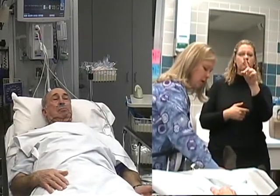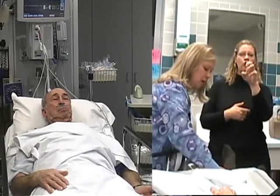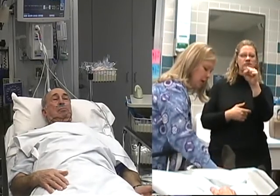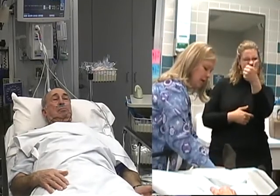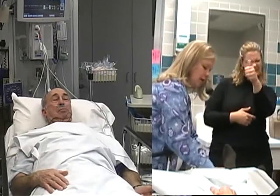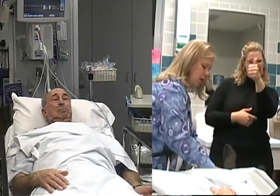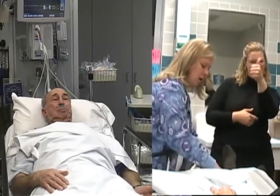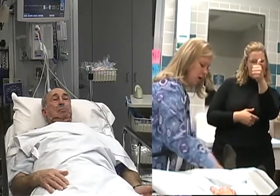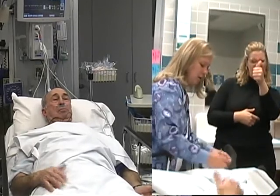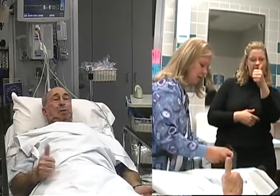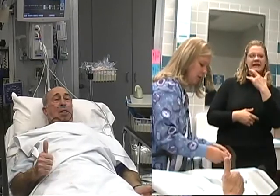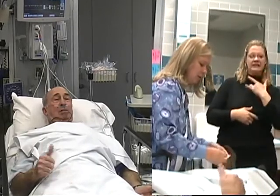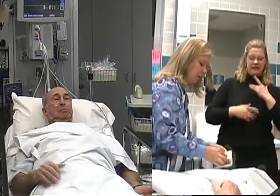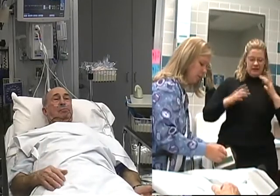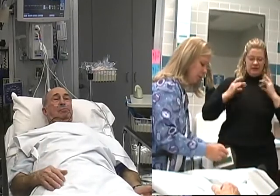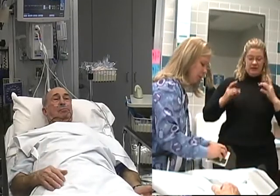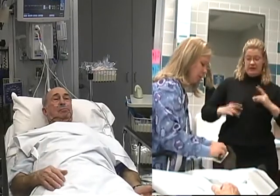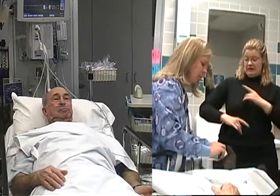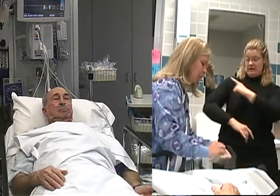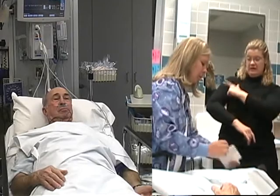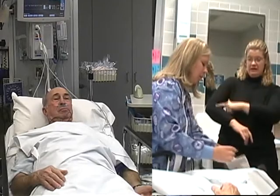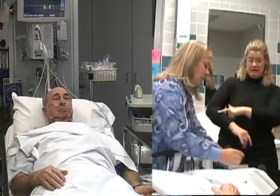They go on your legs and your arms.